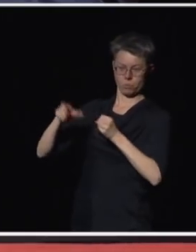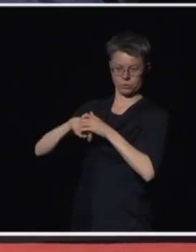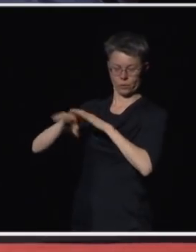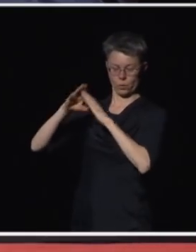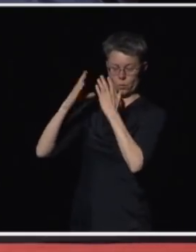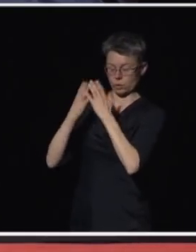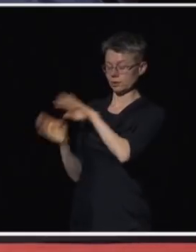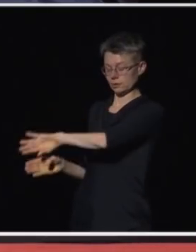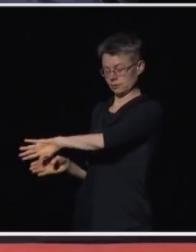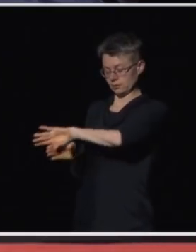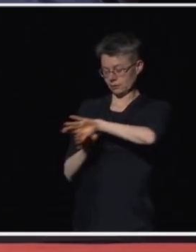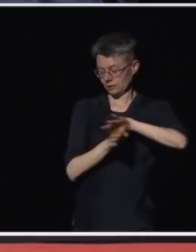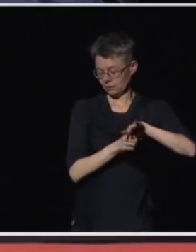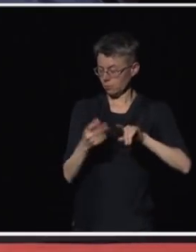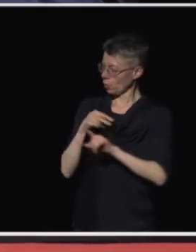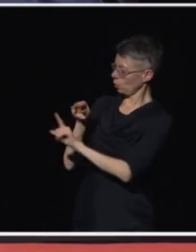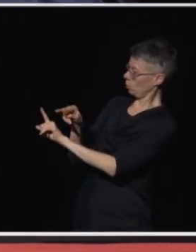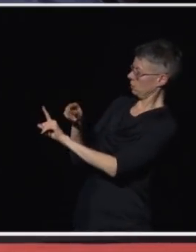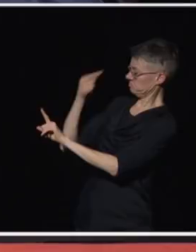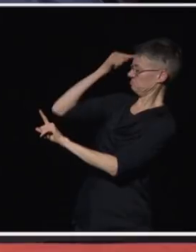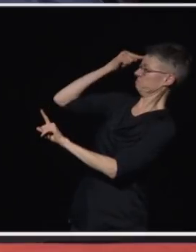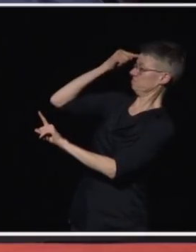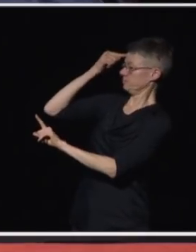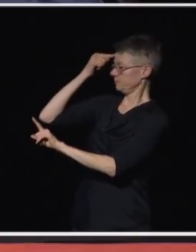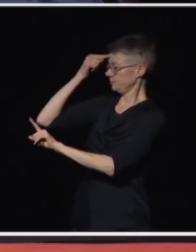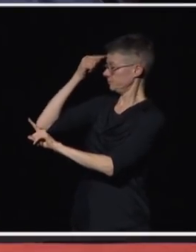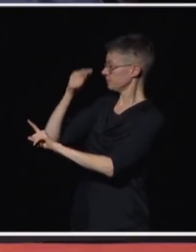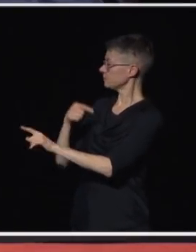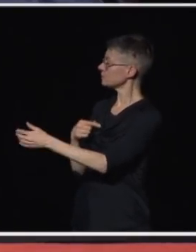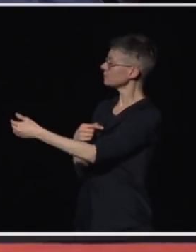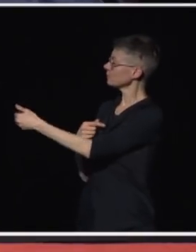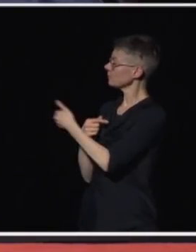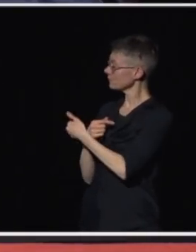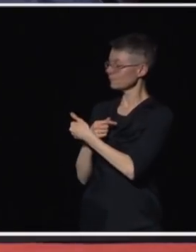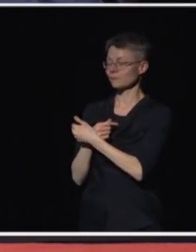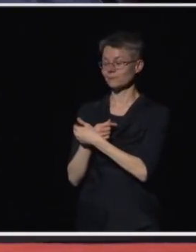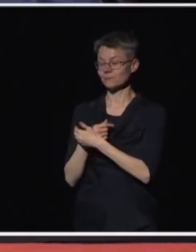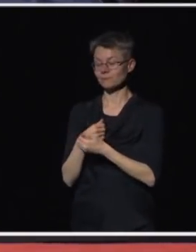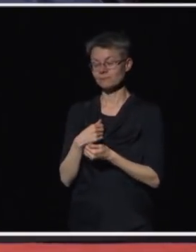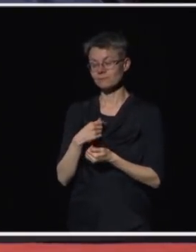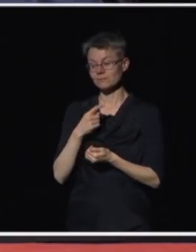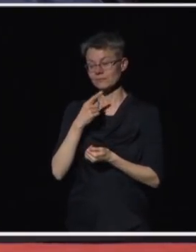what qualities did he have that really struck you when you met him? I mean, for all I just said about wisdom, he was extraordinarily intelligent.